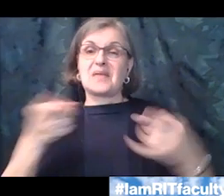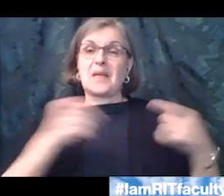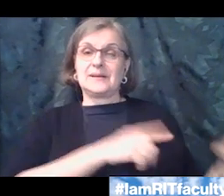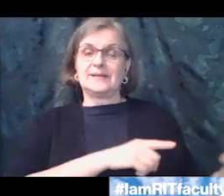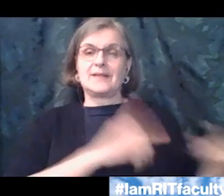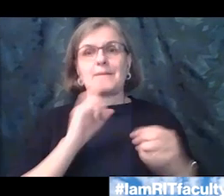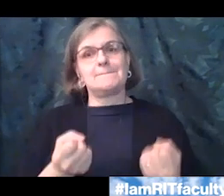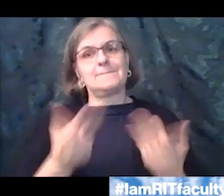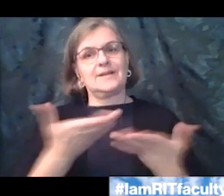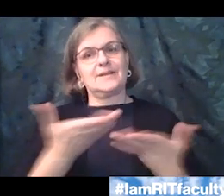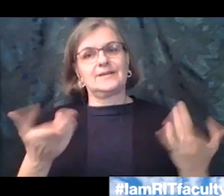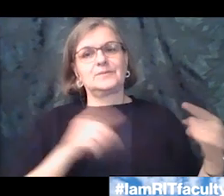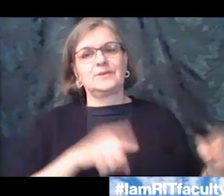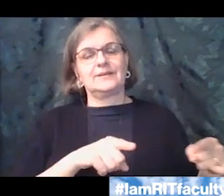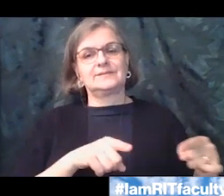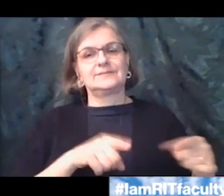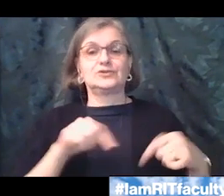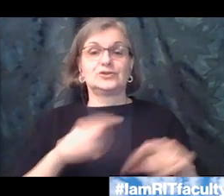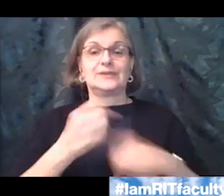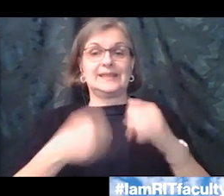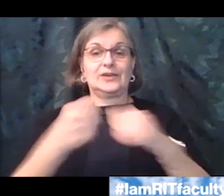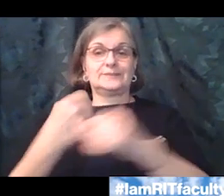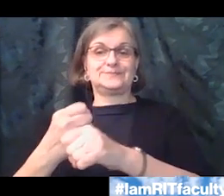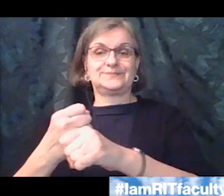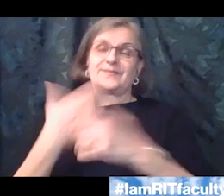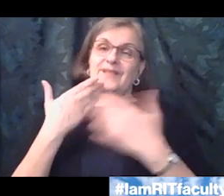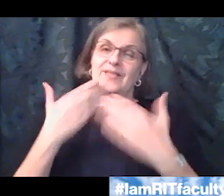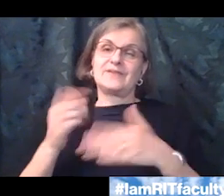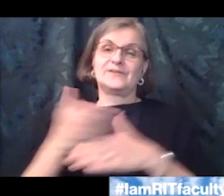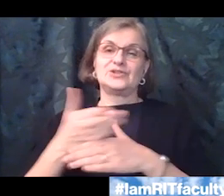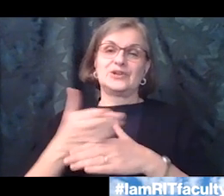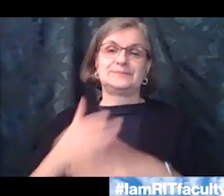to do for every season. So thank you for sharing that.